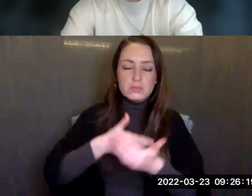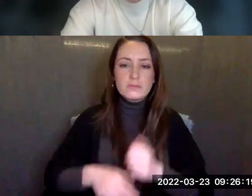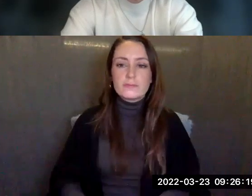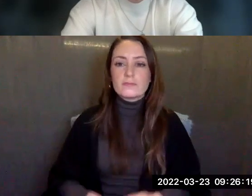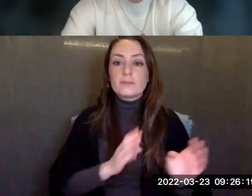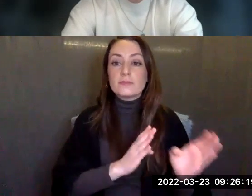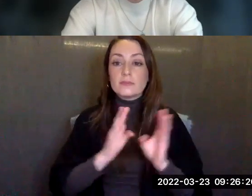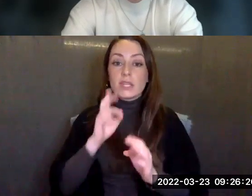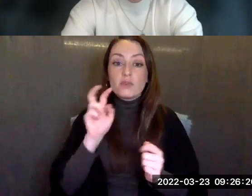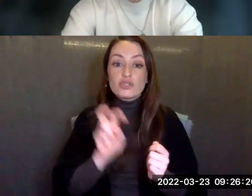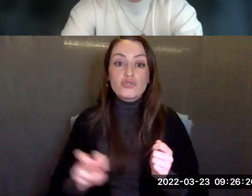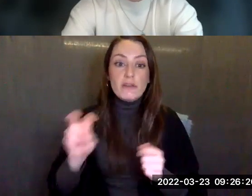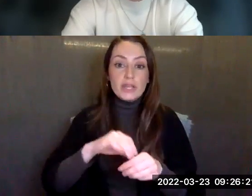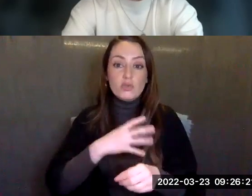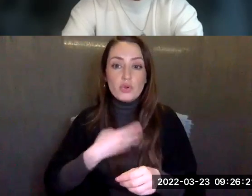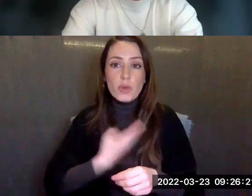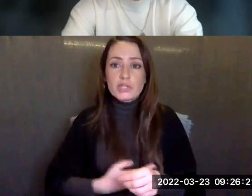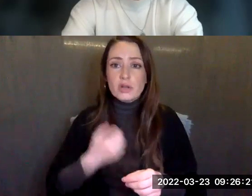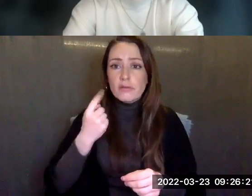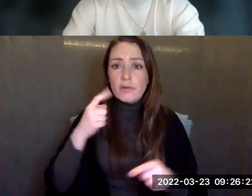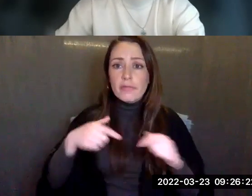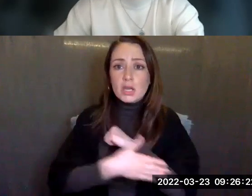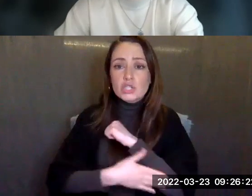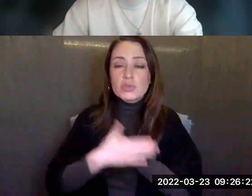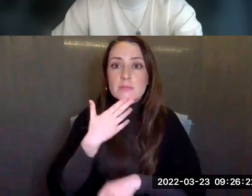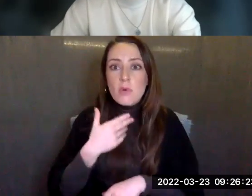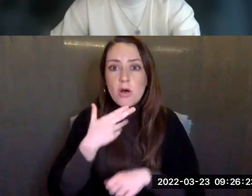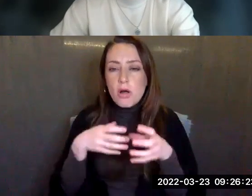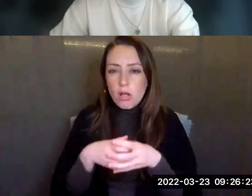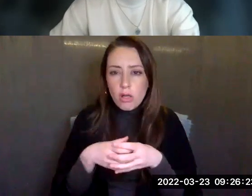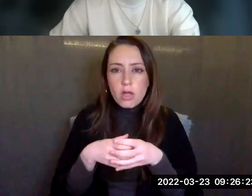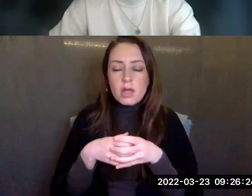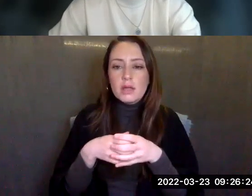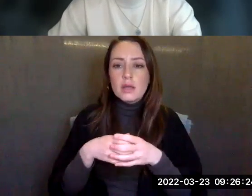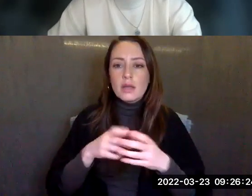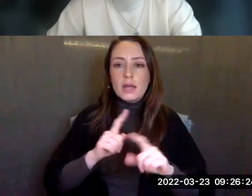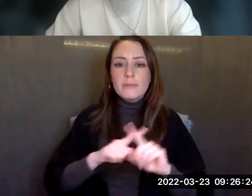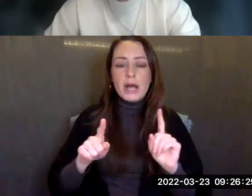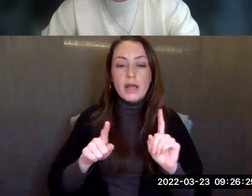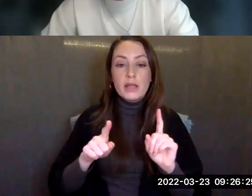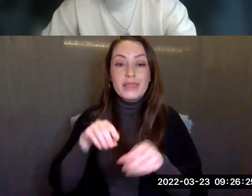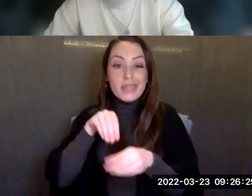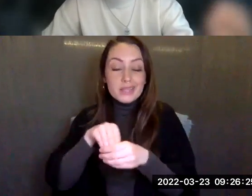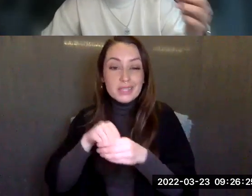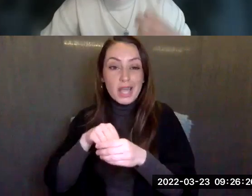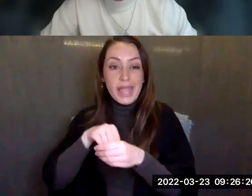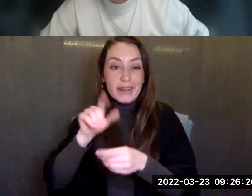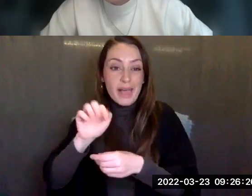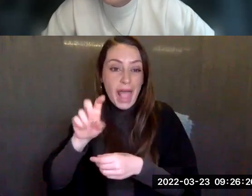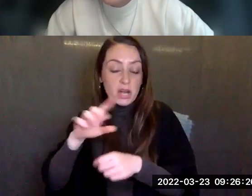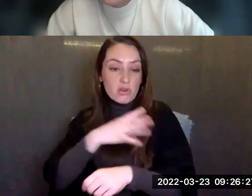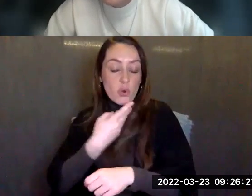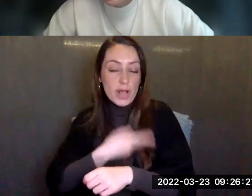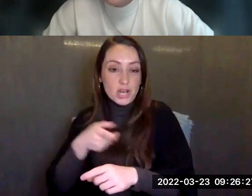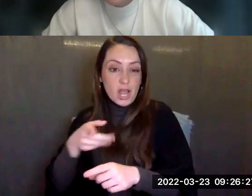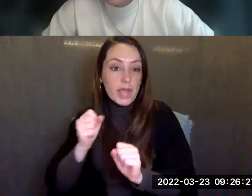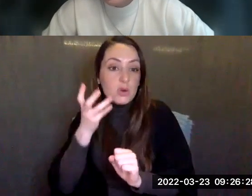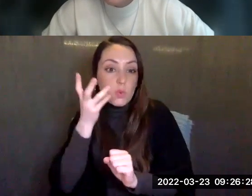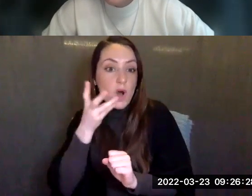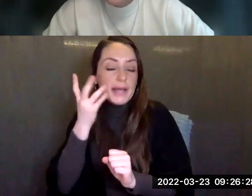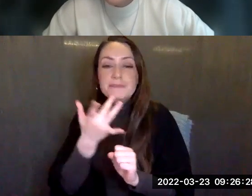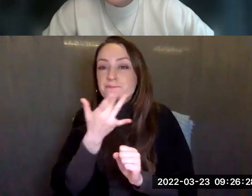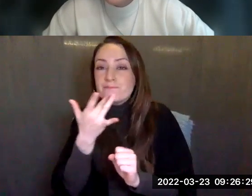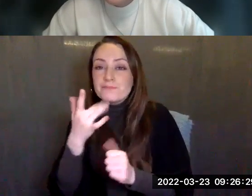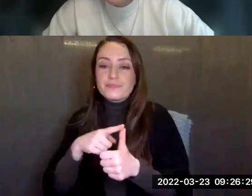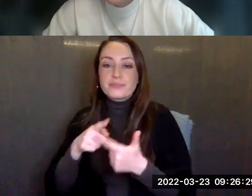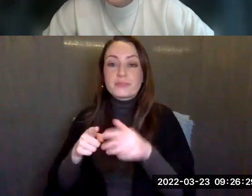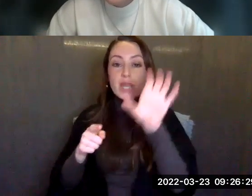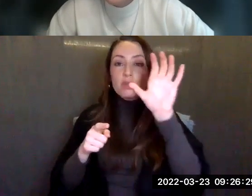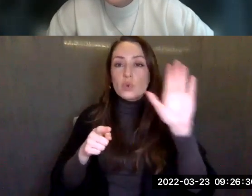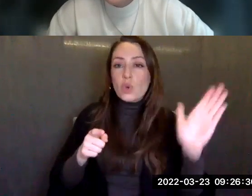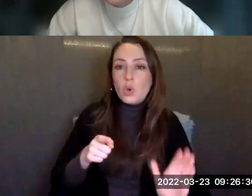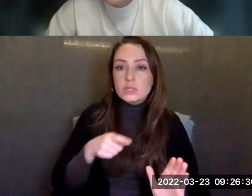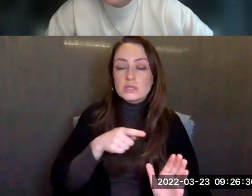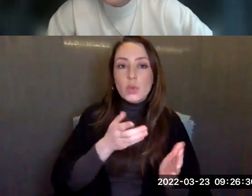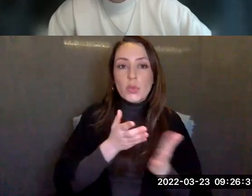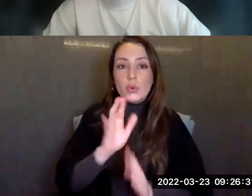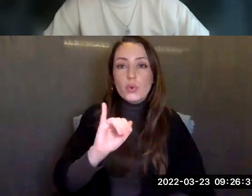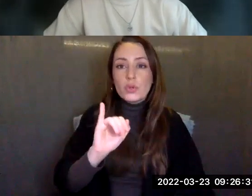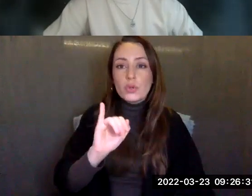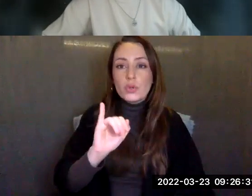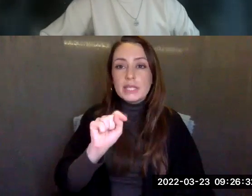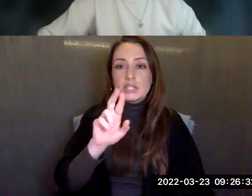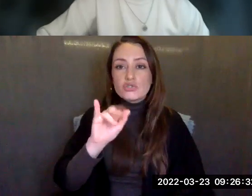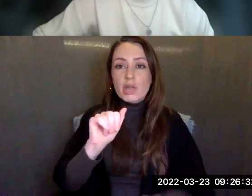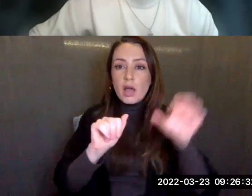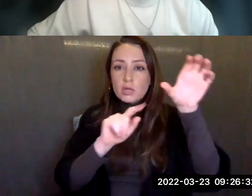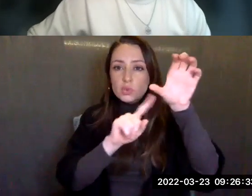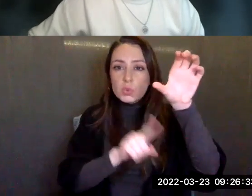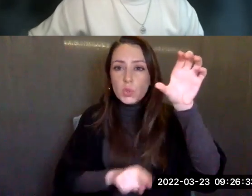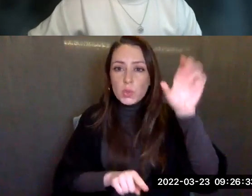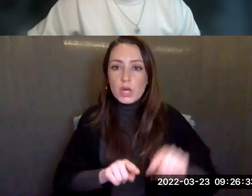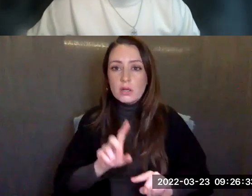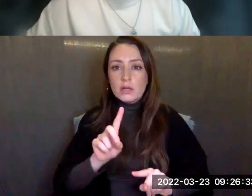Croatia We're a small country but there is So many different things from the inland of going wine tasting to the different pieces of the coast through Theria, down through Dalmatia, and the the wonderful food are beautiful